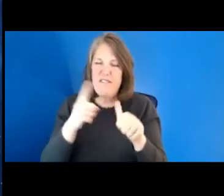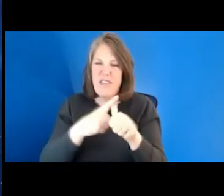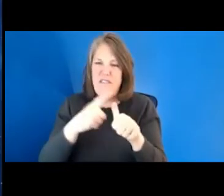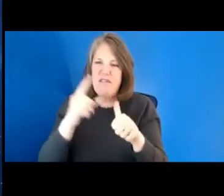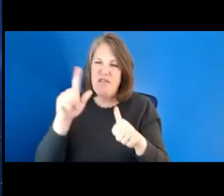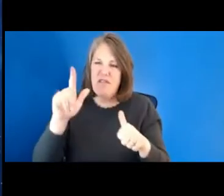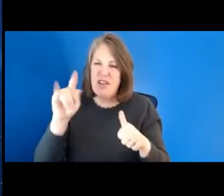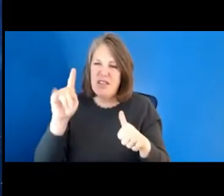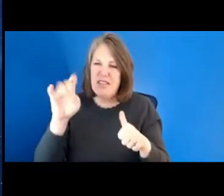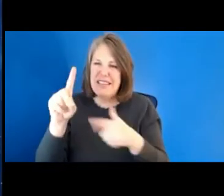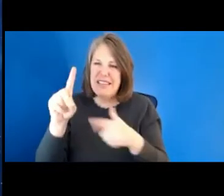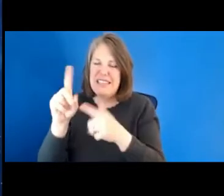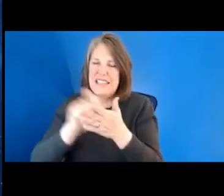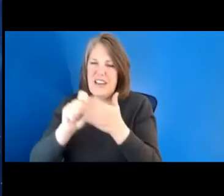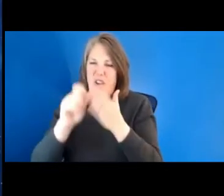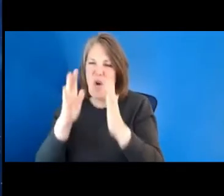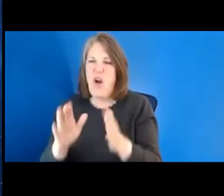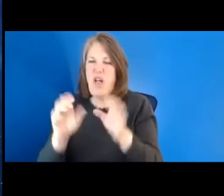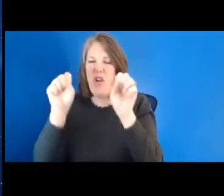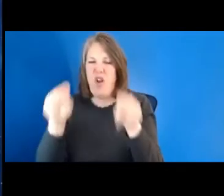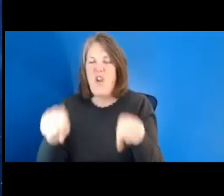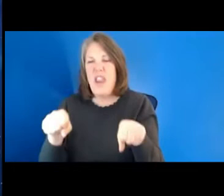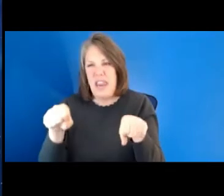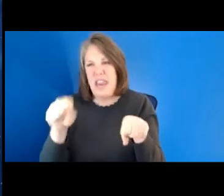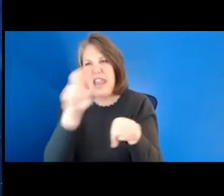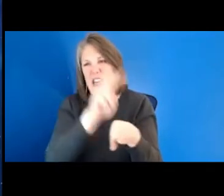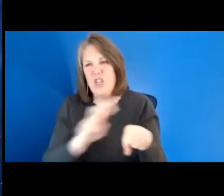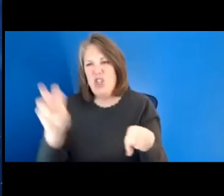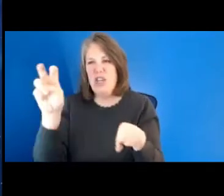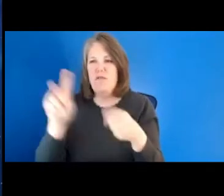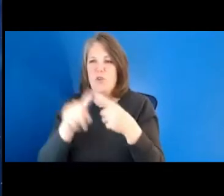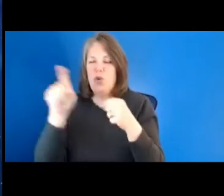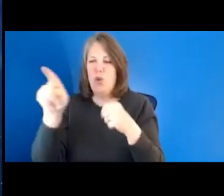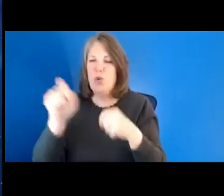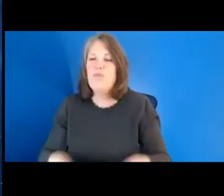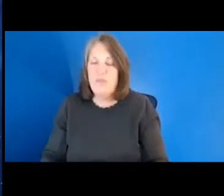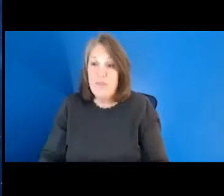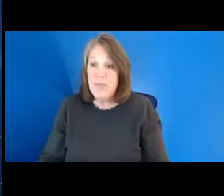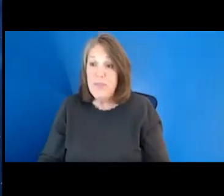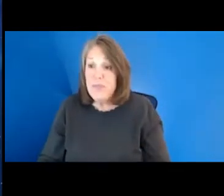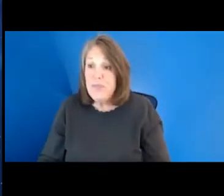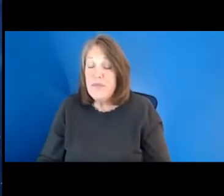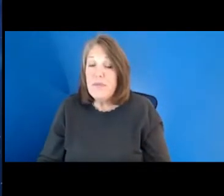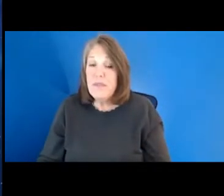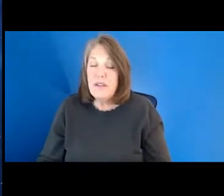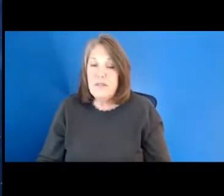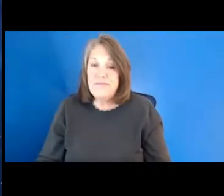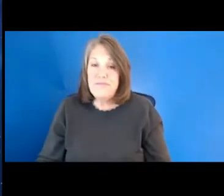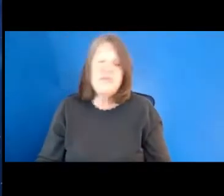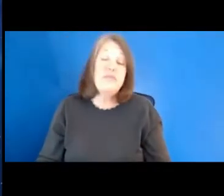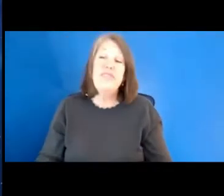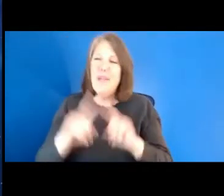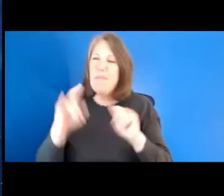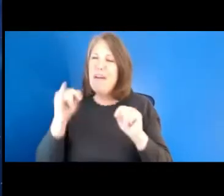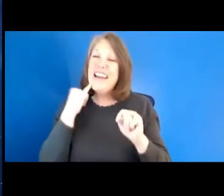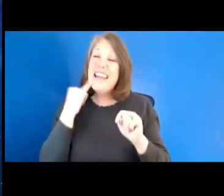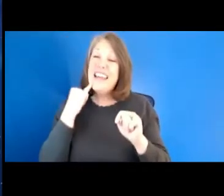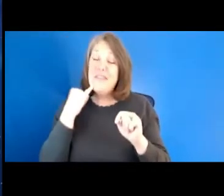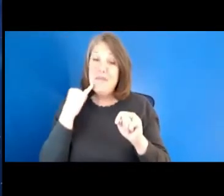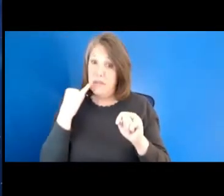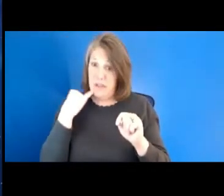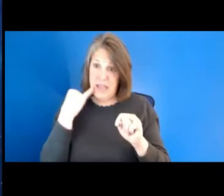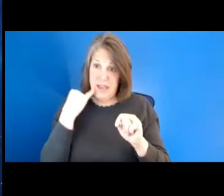17:12:37 can shift it to you. 17:12:45 If it looks like a glitch to you